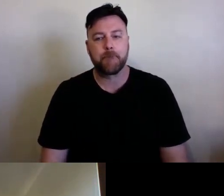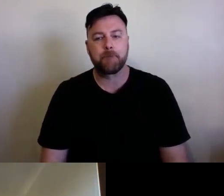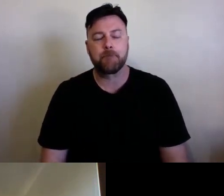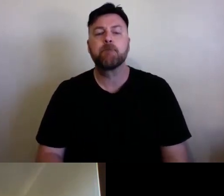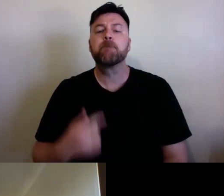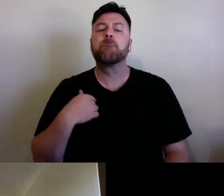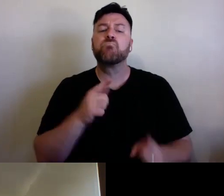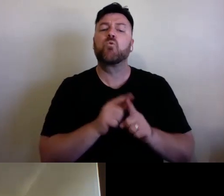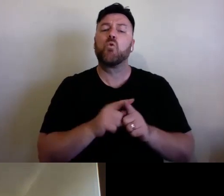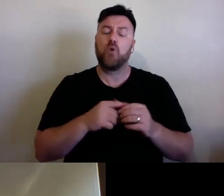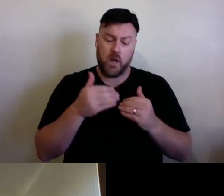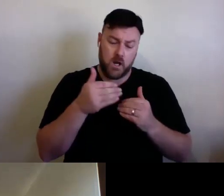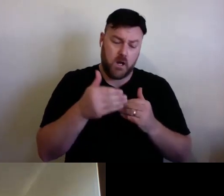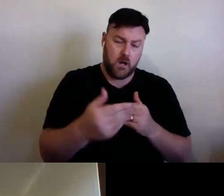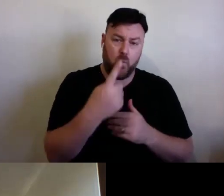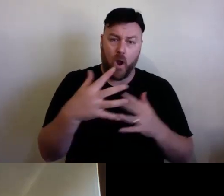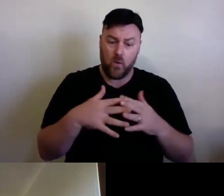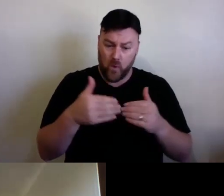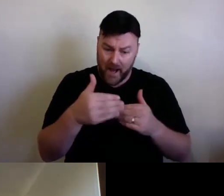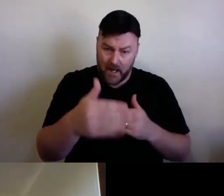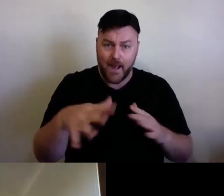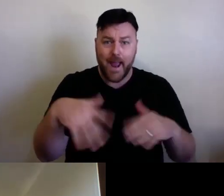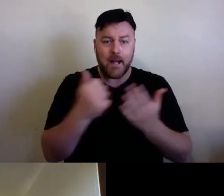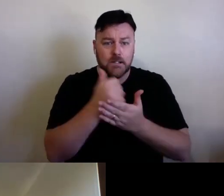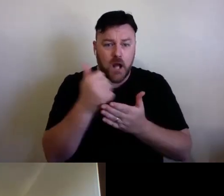start compiling those to share with other colleagues to try and build up